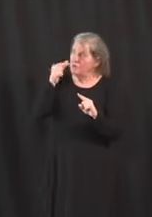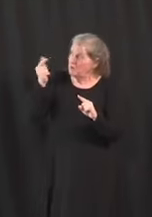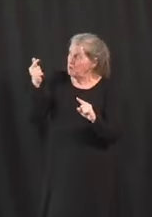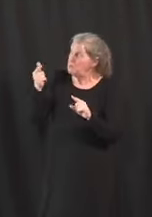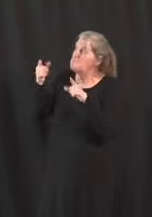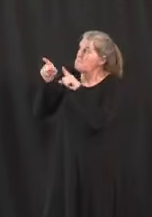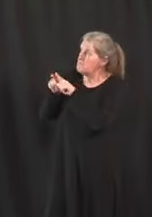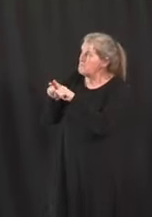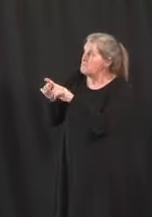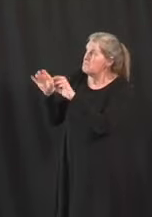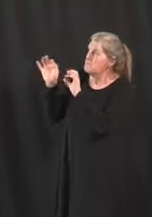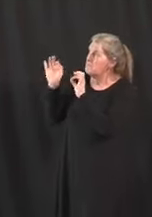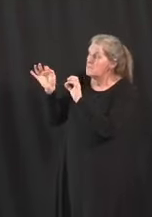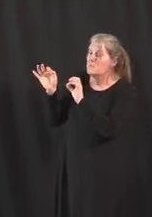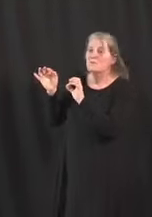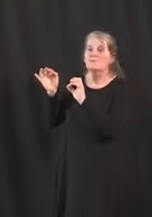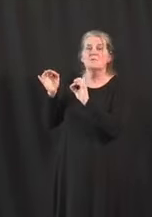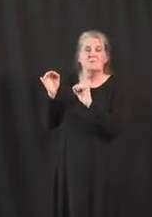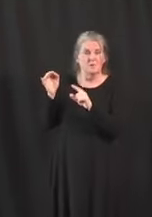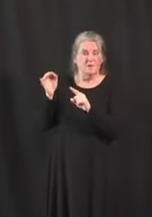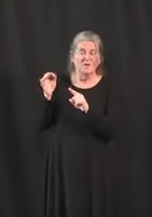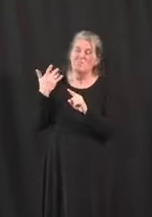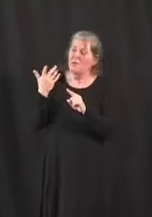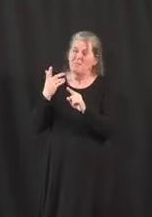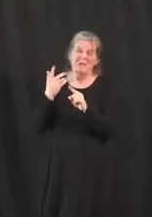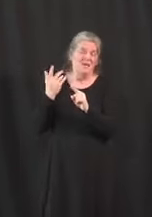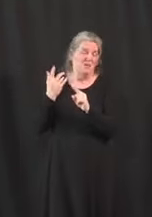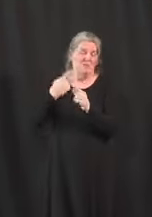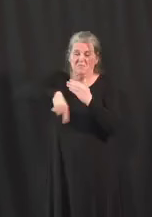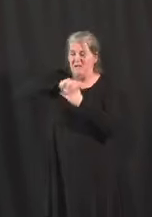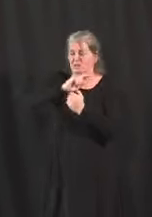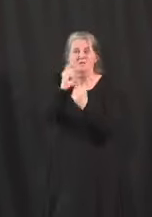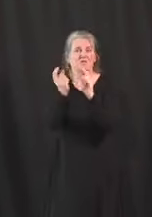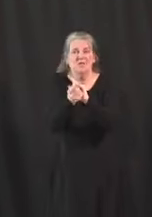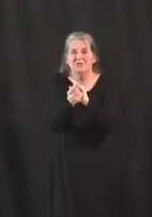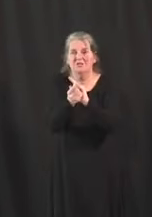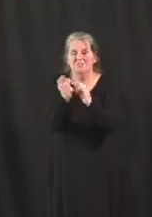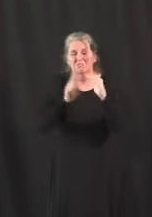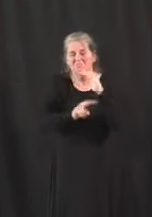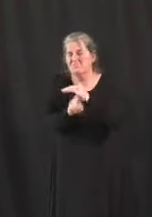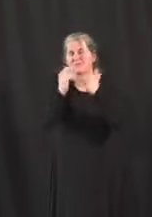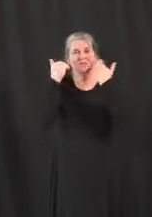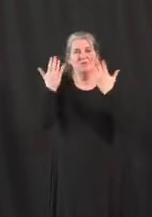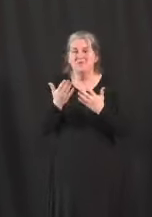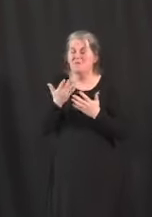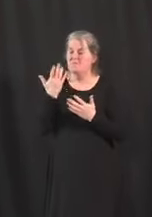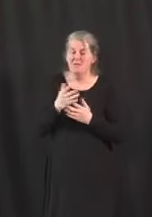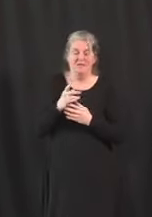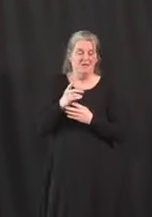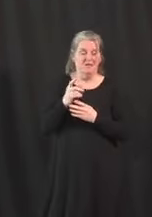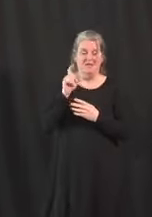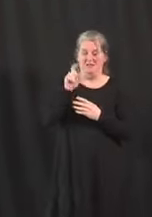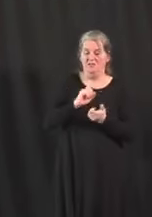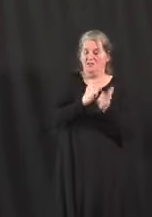KNOW, THAT MAY CHANGE IN A WEEK. WE HAVE NEEDS THAT ARE GOING TO CHANGE. YOU KNOW, WE'RE IN REALLY